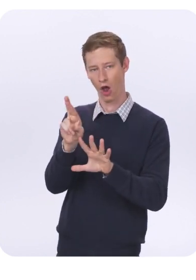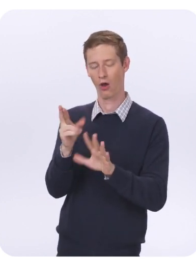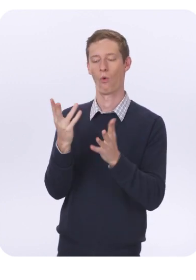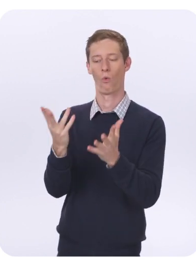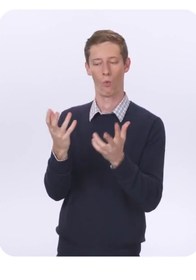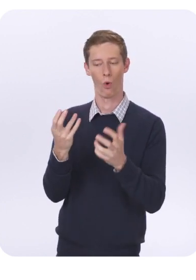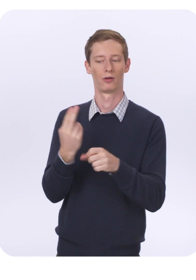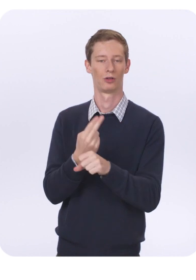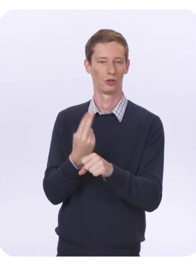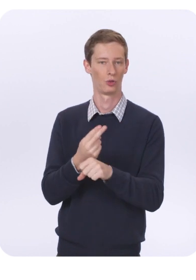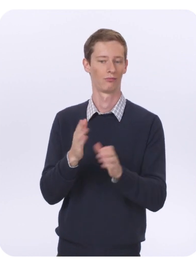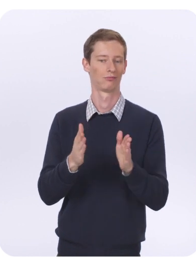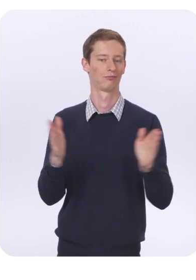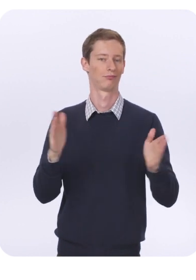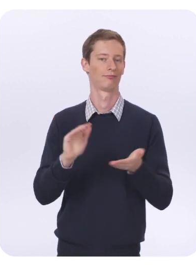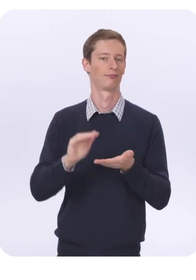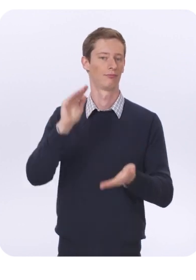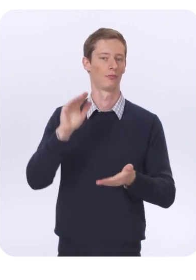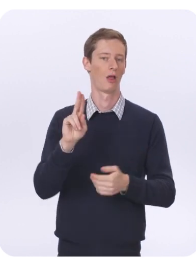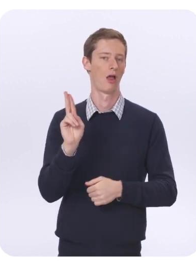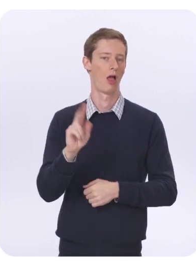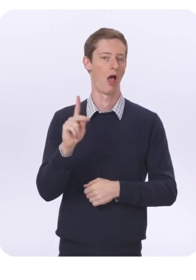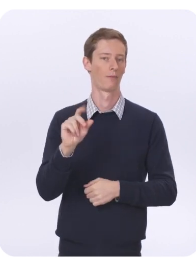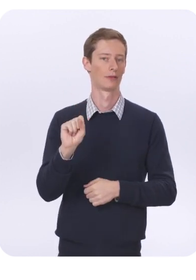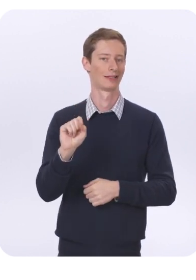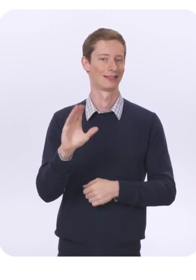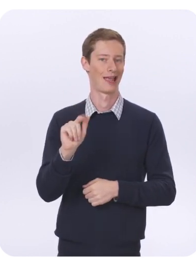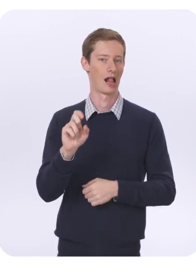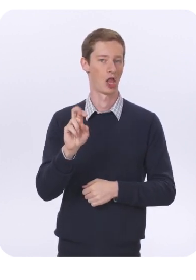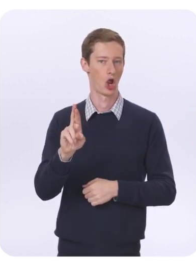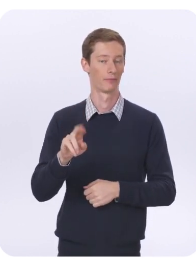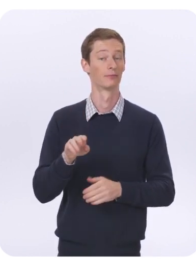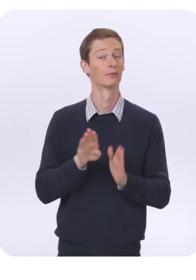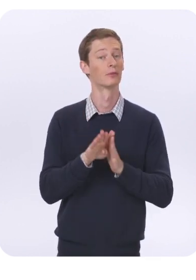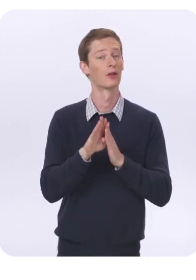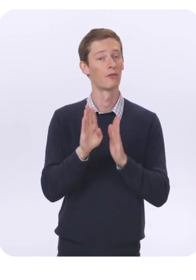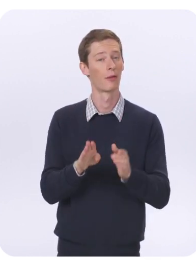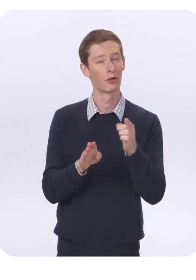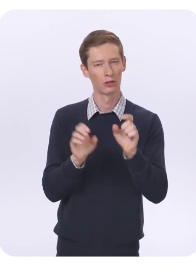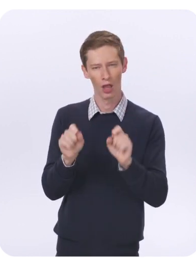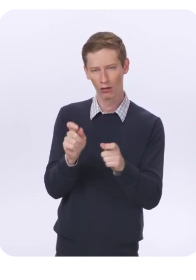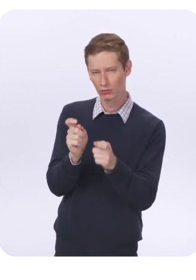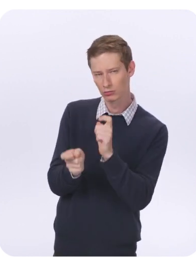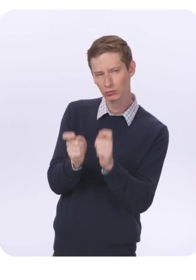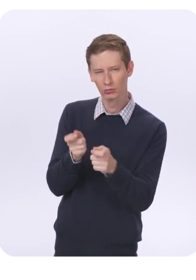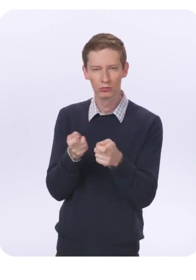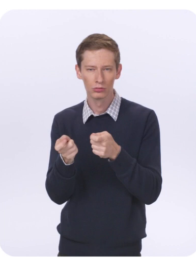The developer has total control of which layer should be applied to and UI elements, if present,